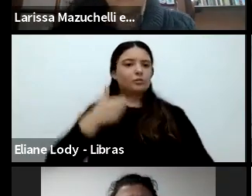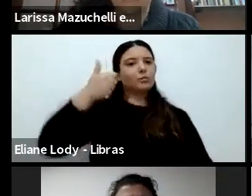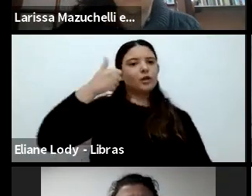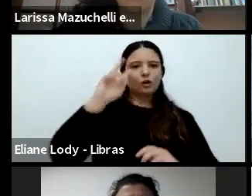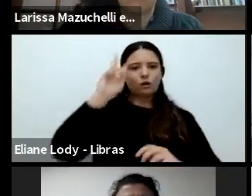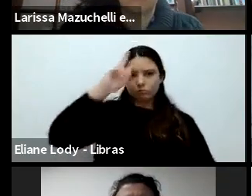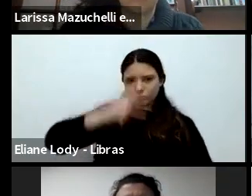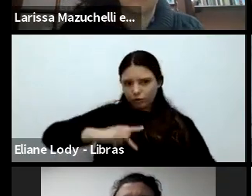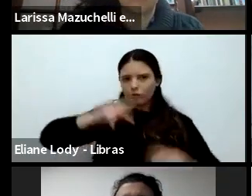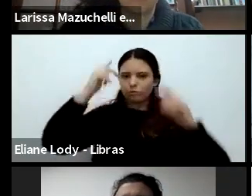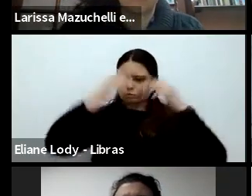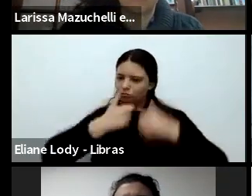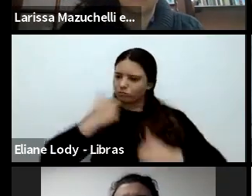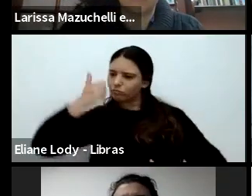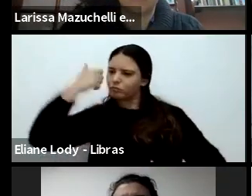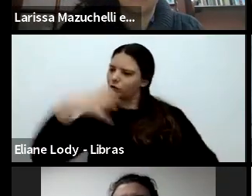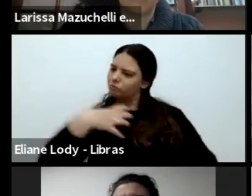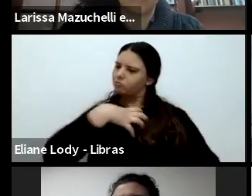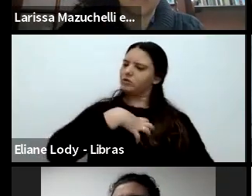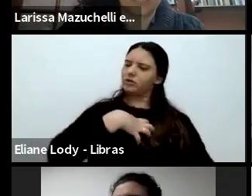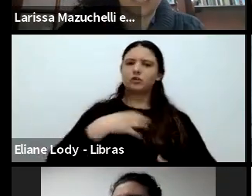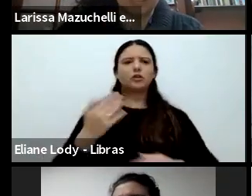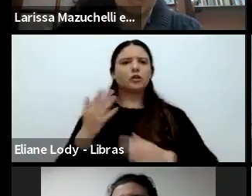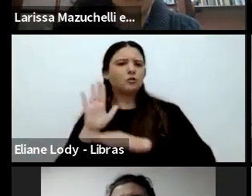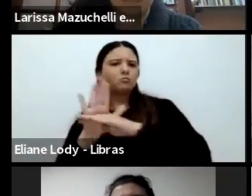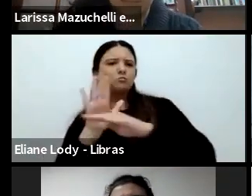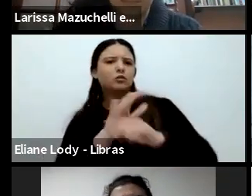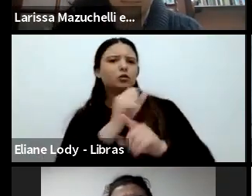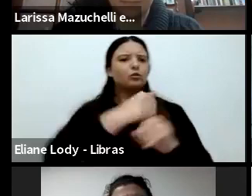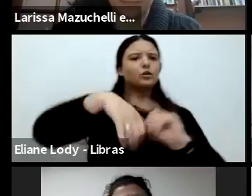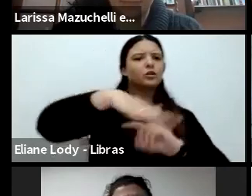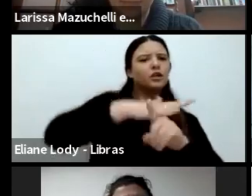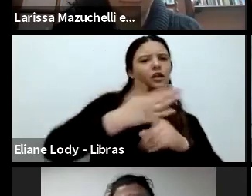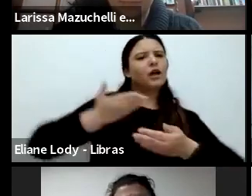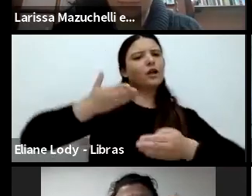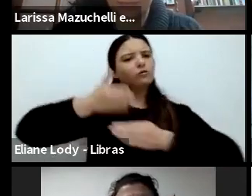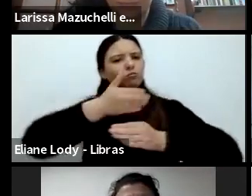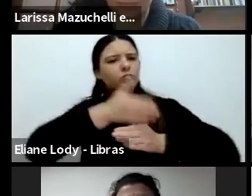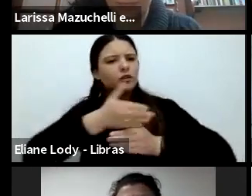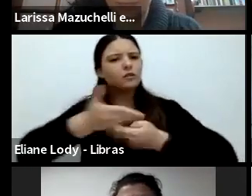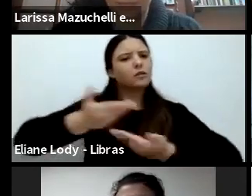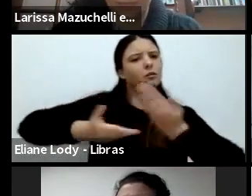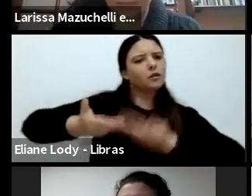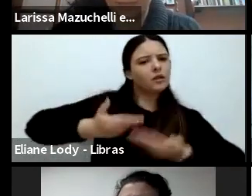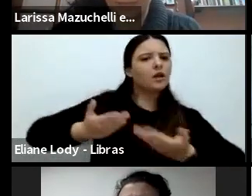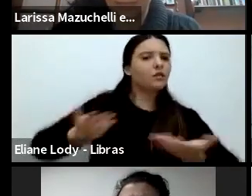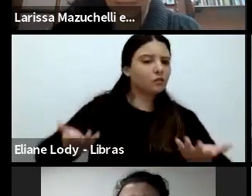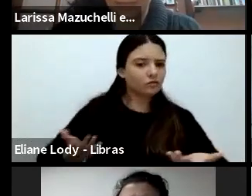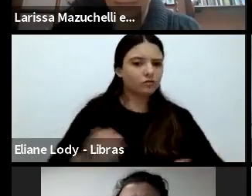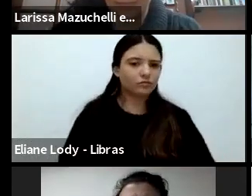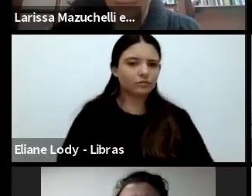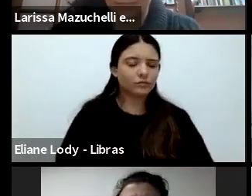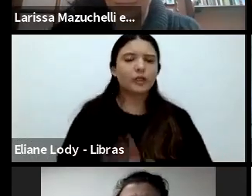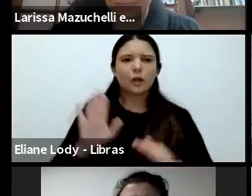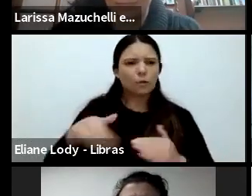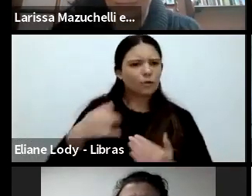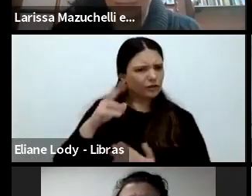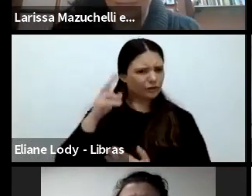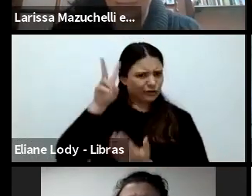yourself feel like a country. ibuting member of society ibuting member of society was ibuting member of society was a was a ibuting member of society was a was a when I, when I read about this was a when I, when I read about